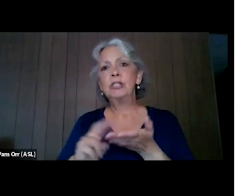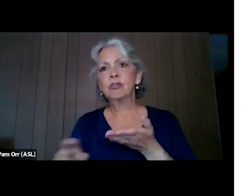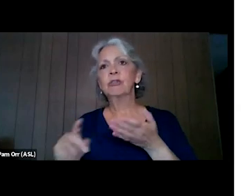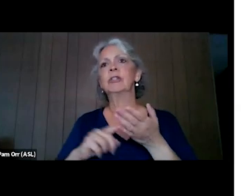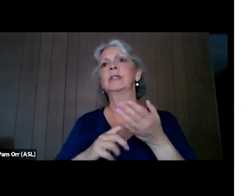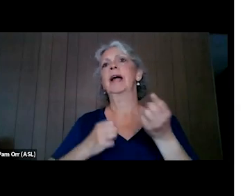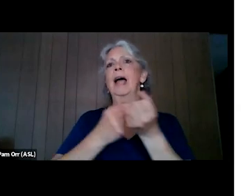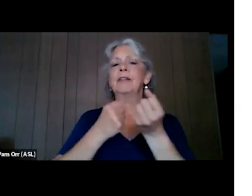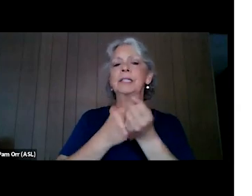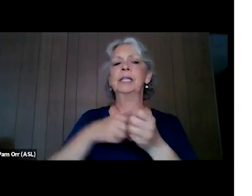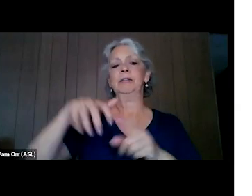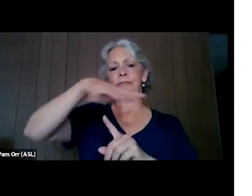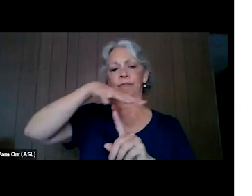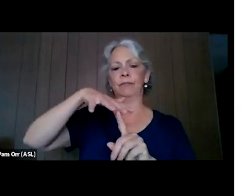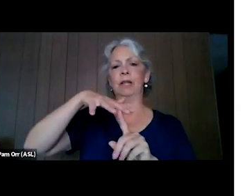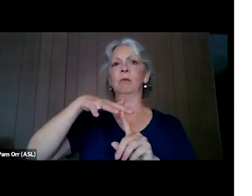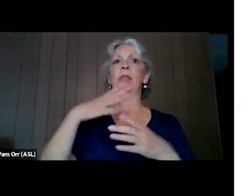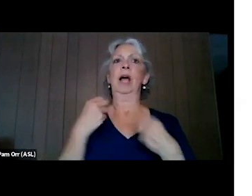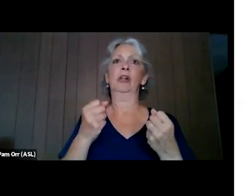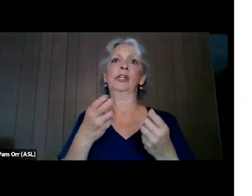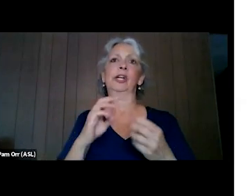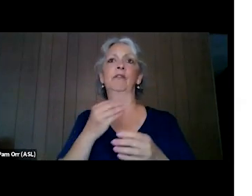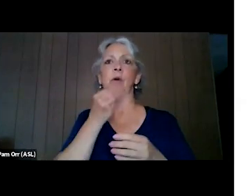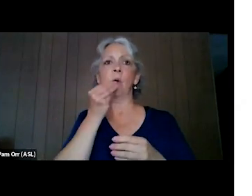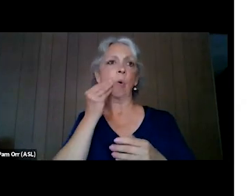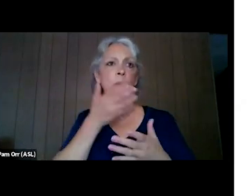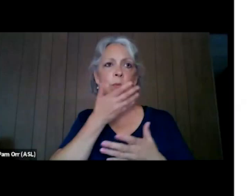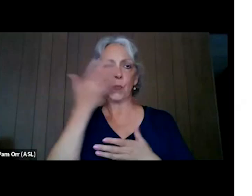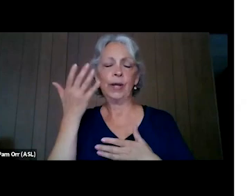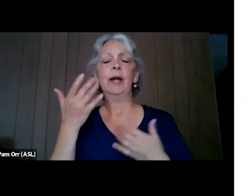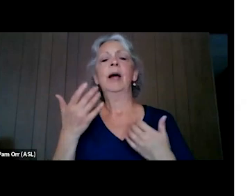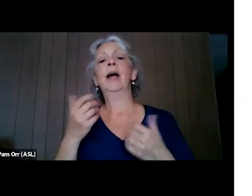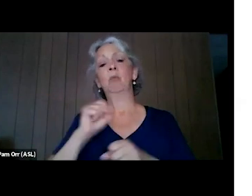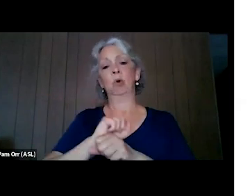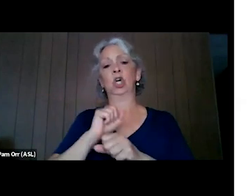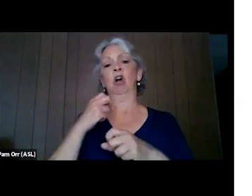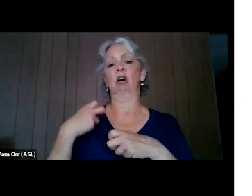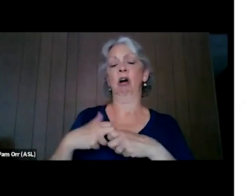in the sphere of healthcare for the homeless, and work very hard to have all of our work